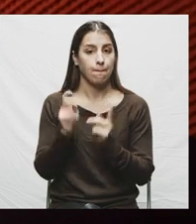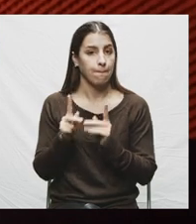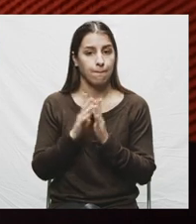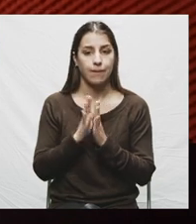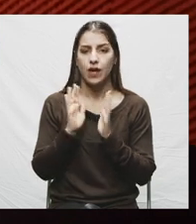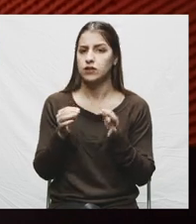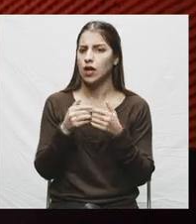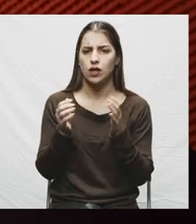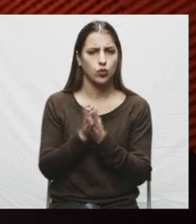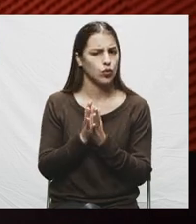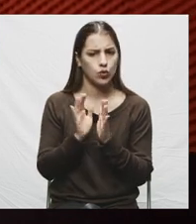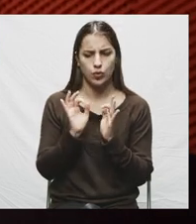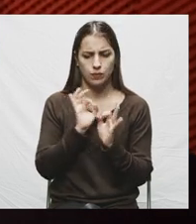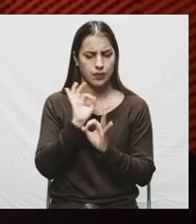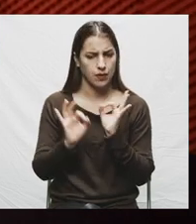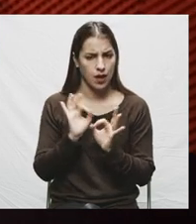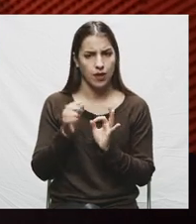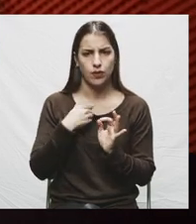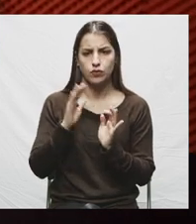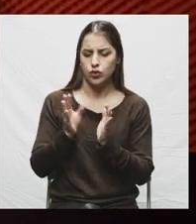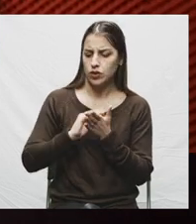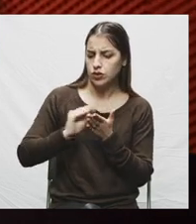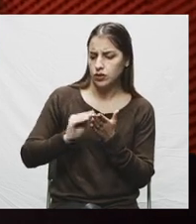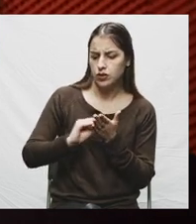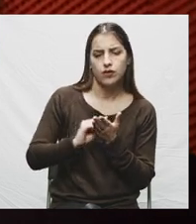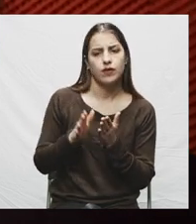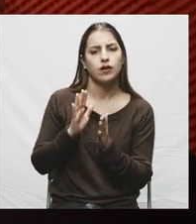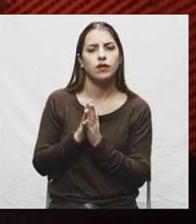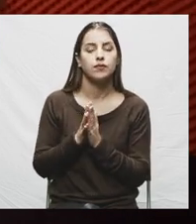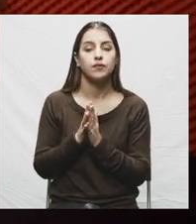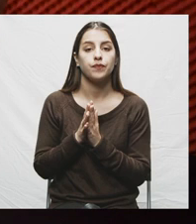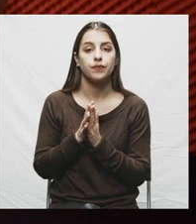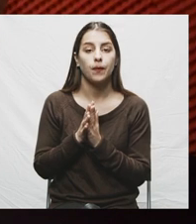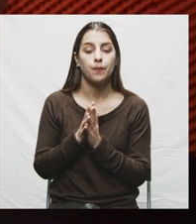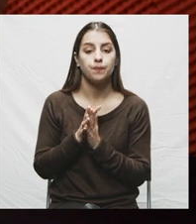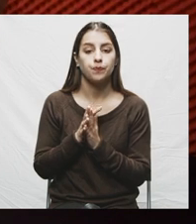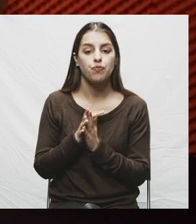Swimming. It was already… everything set. I knew were to apply, were to go, everything.